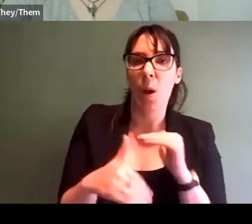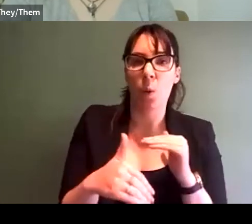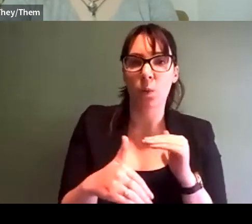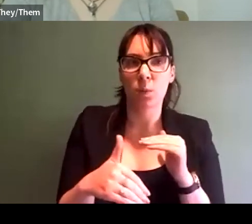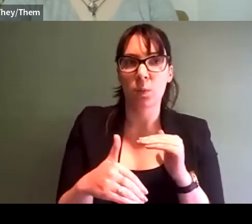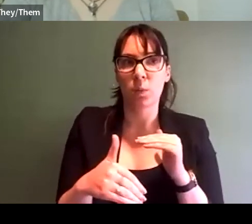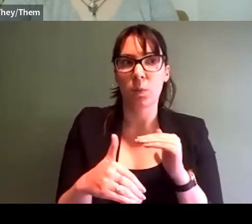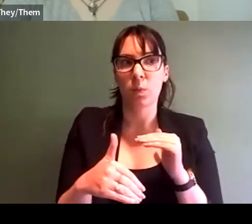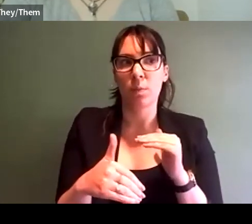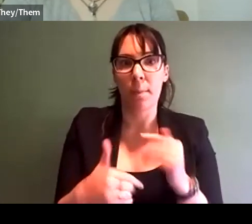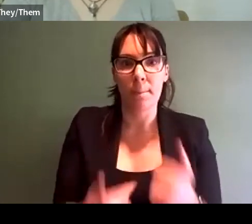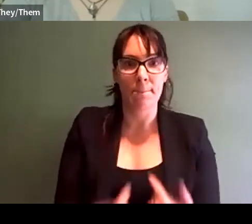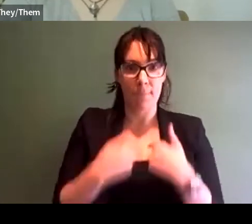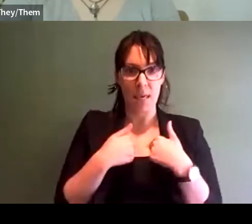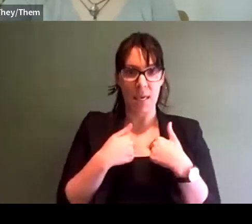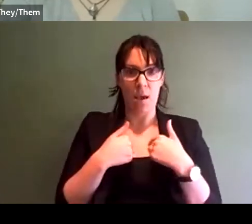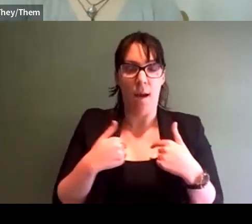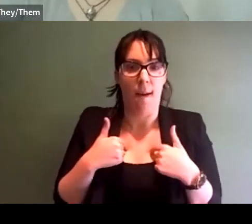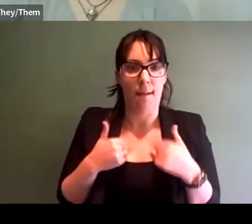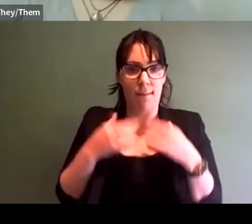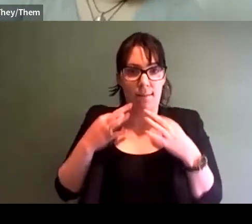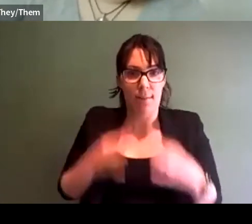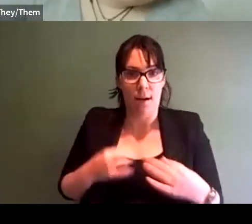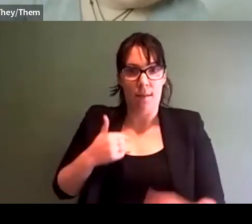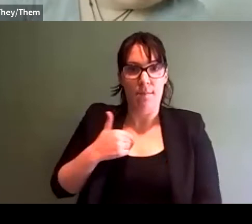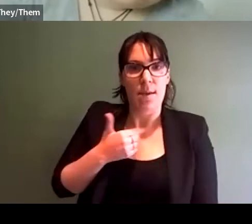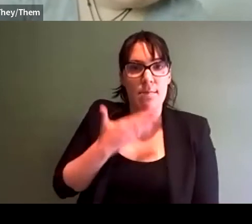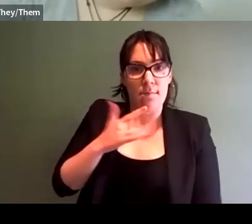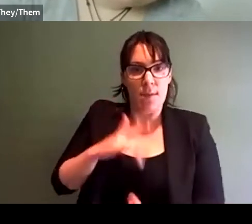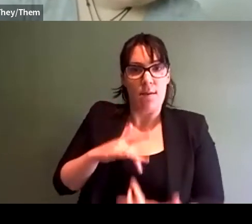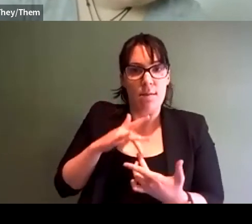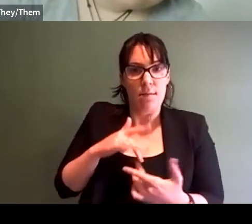you're interacting with, it's about you, so it's it's yours to to.